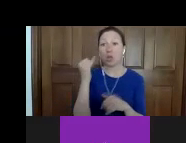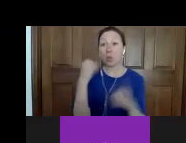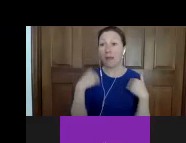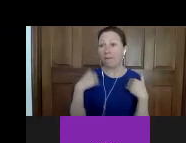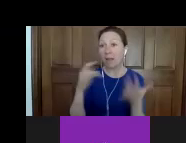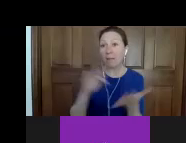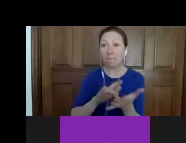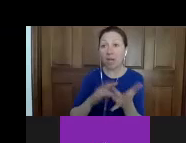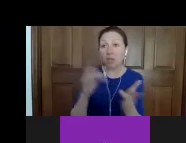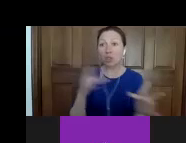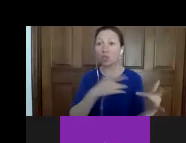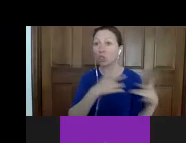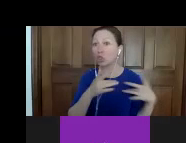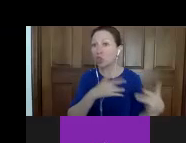job? Those are all illegal questions.